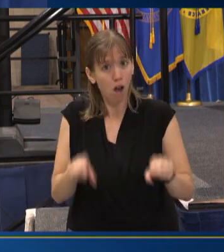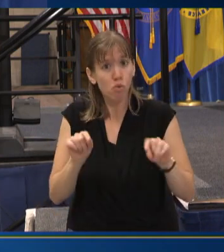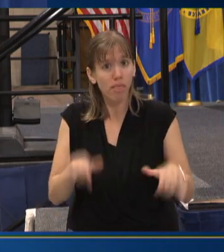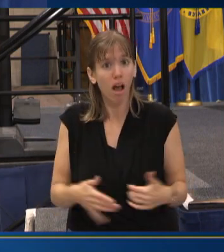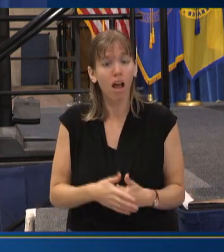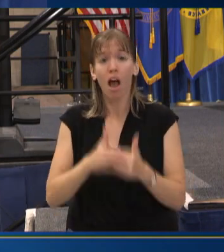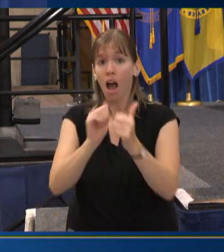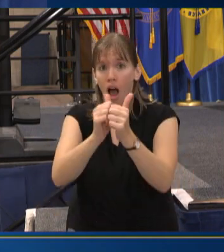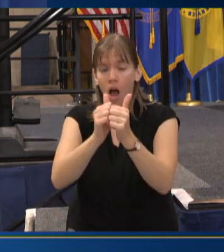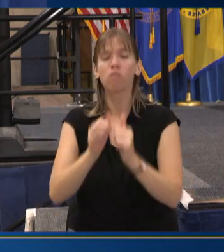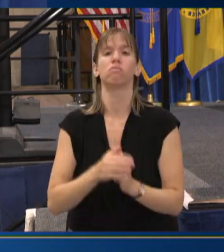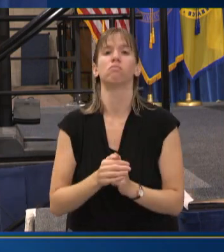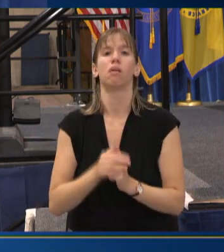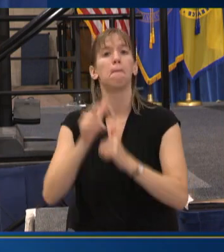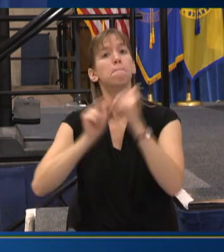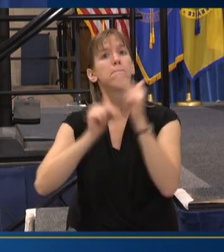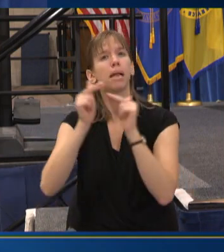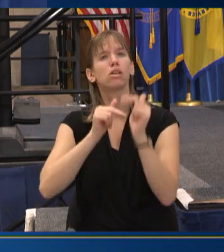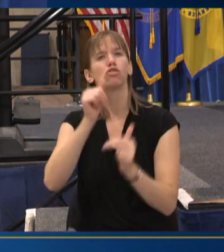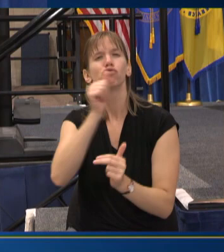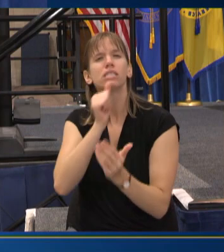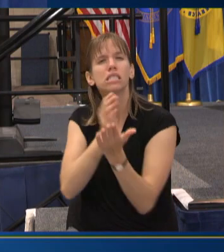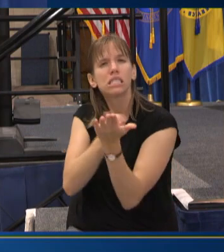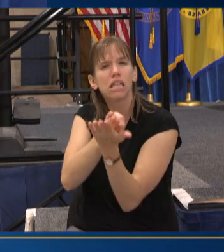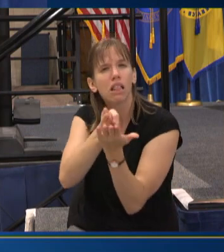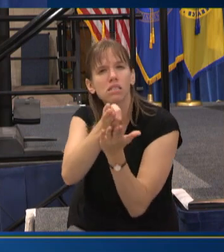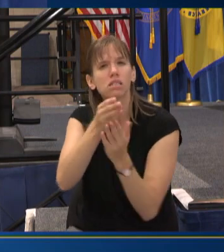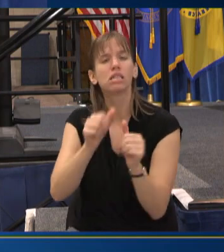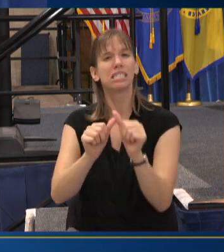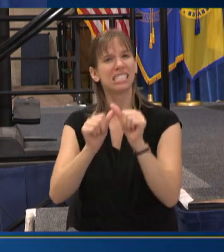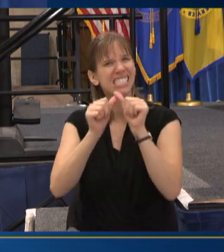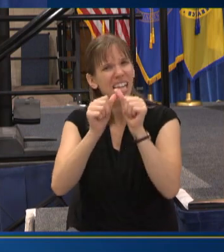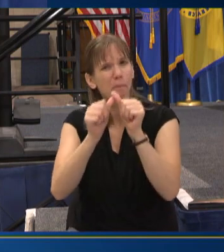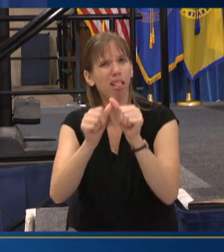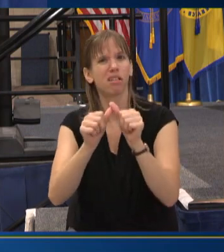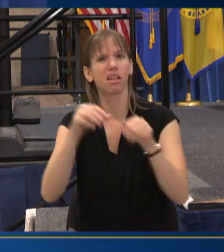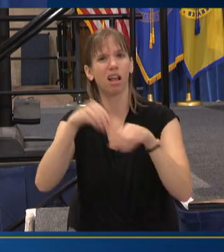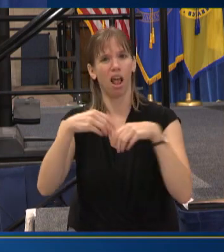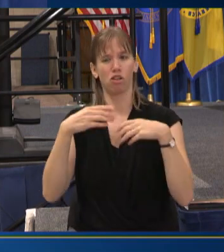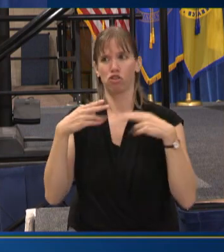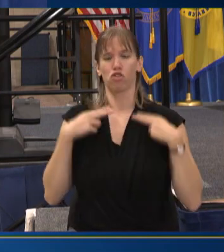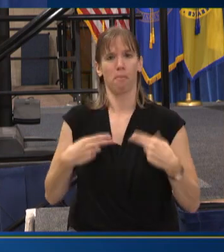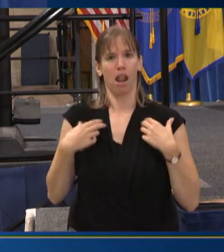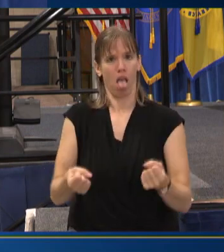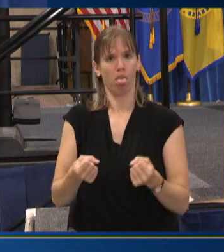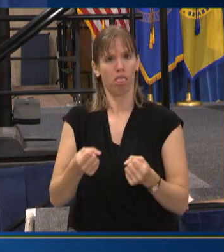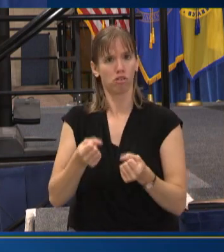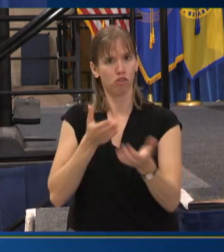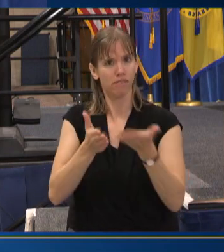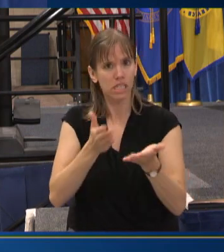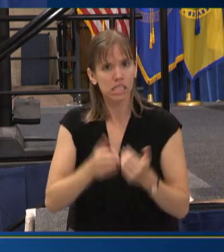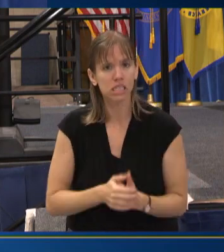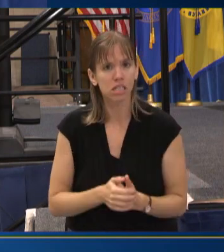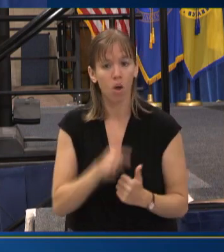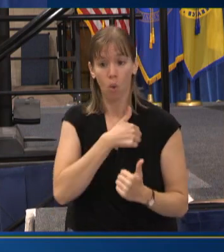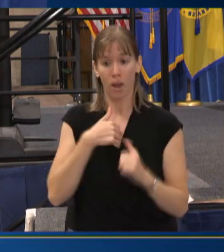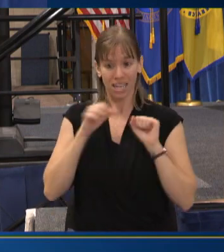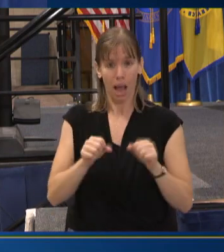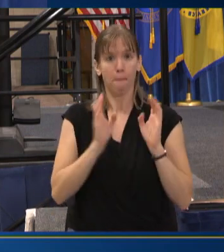resiliency and sustainability in the health and human services sector. We can prepare now for the changes that we